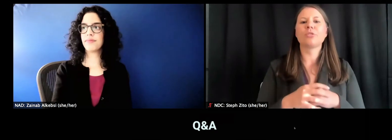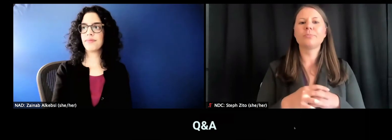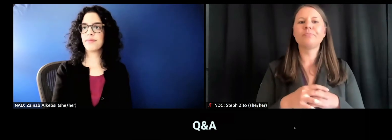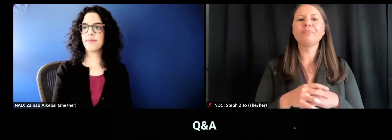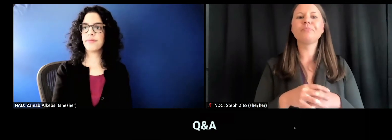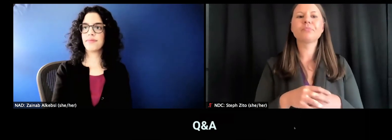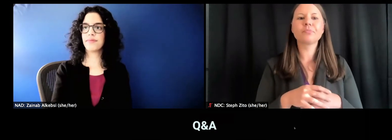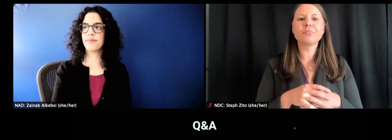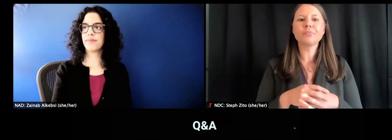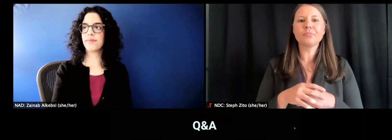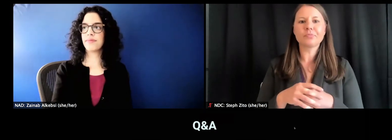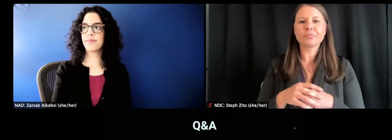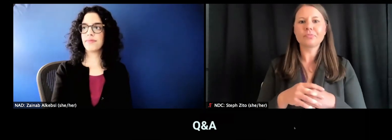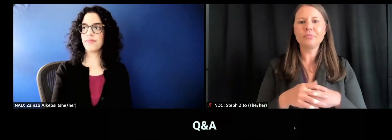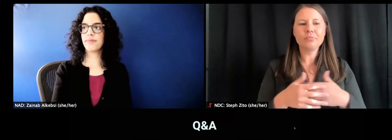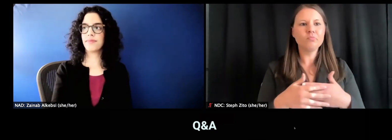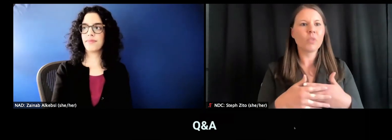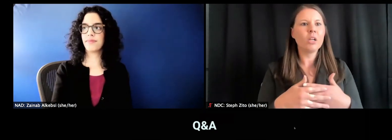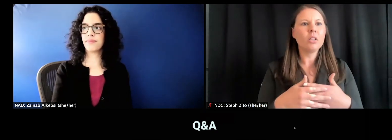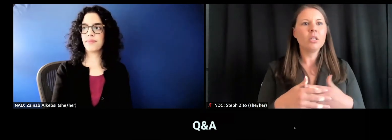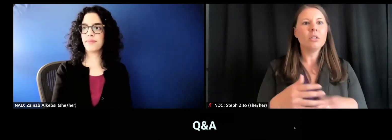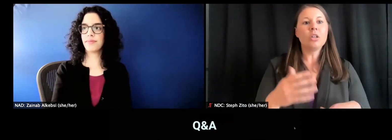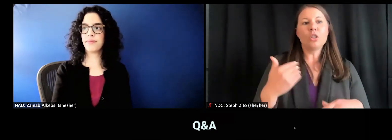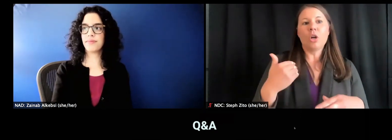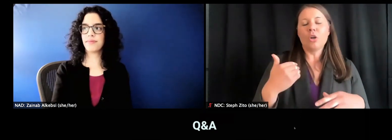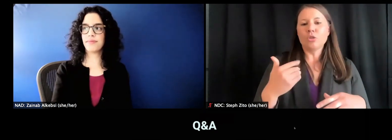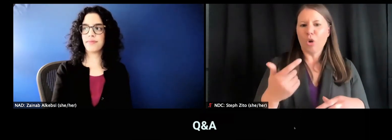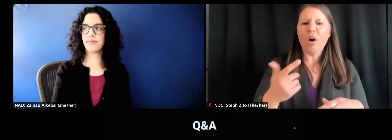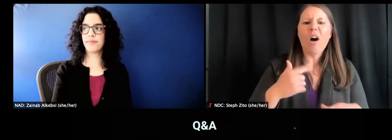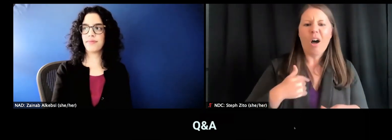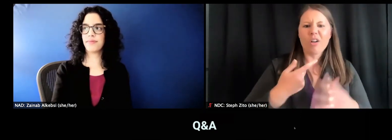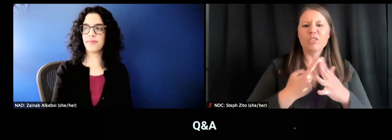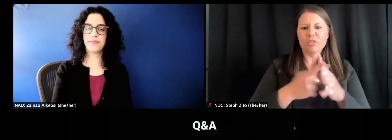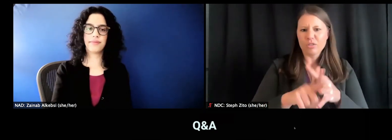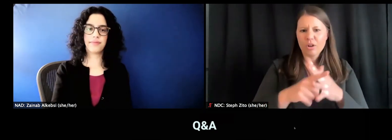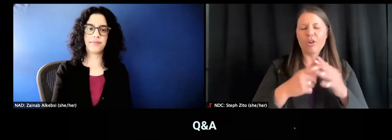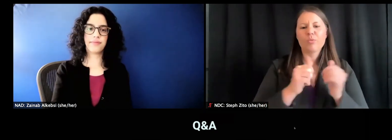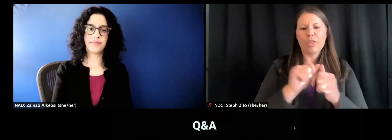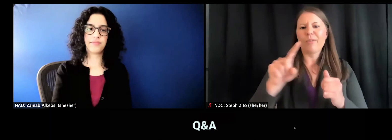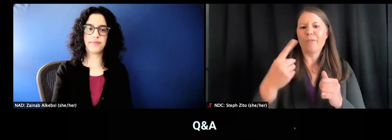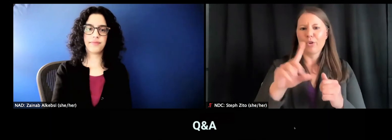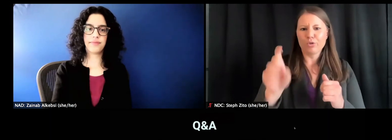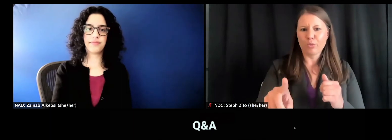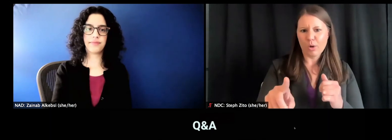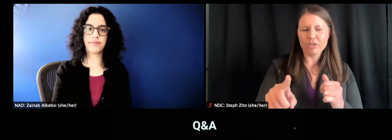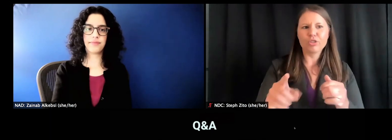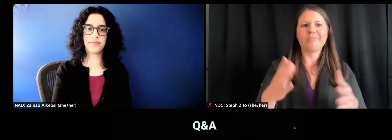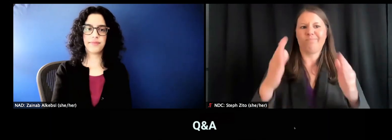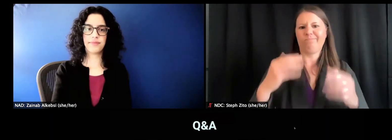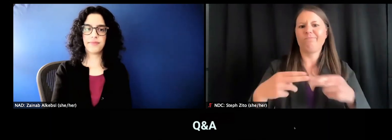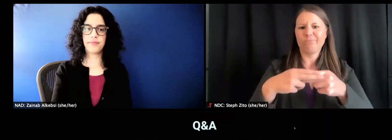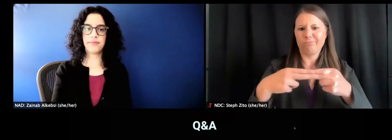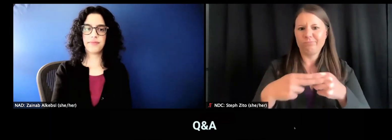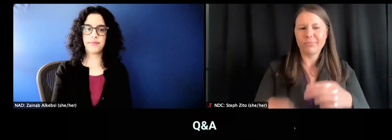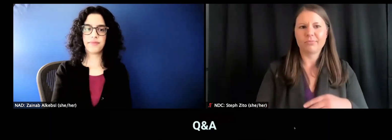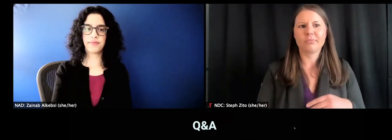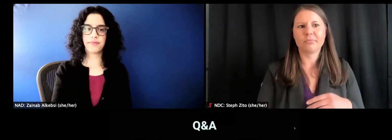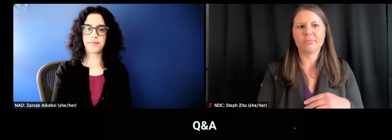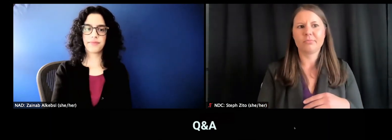and click on the up vote button, a thumbs up button and that will reprioritize the button.